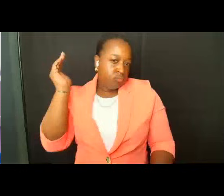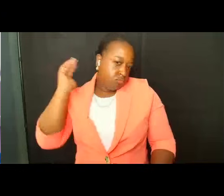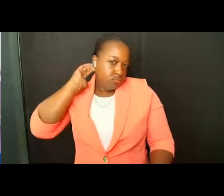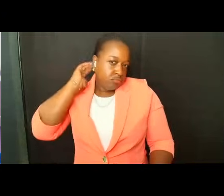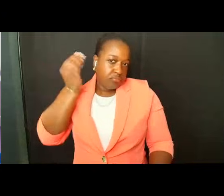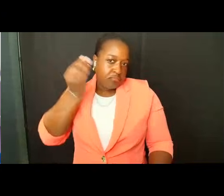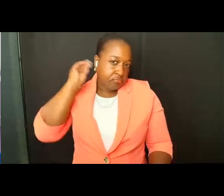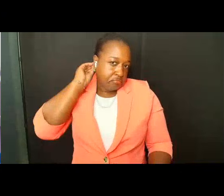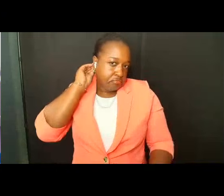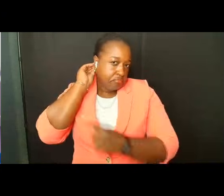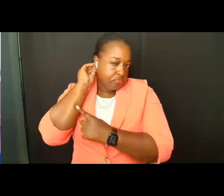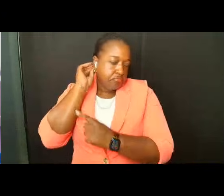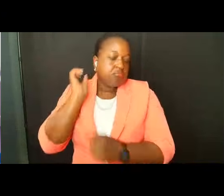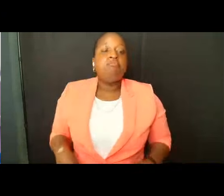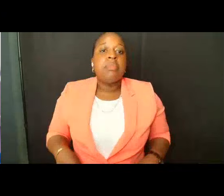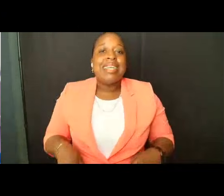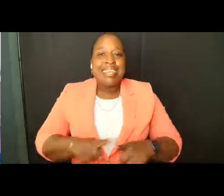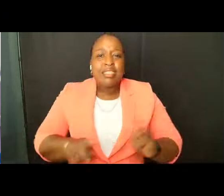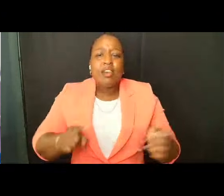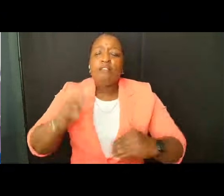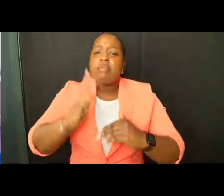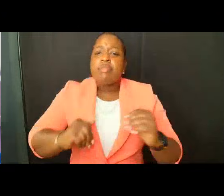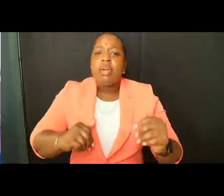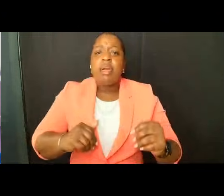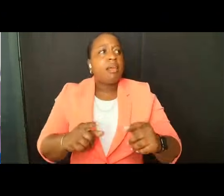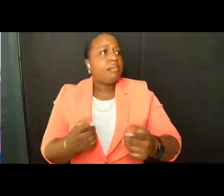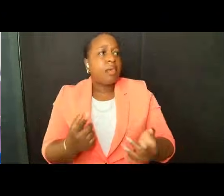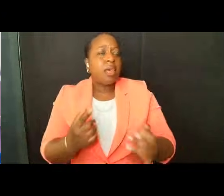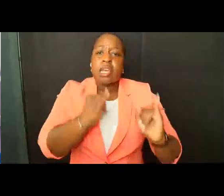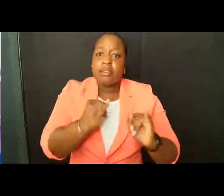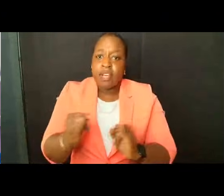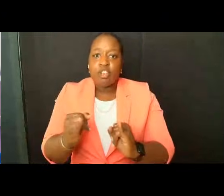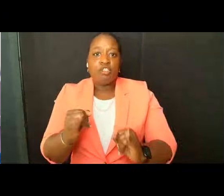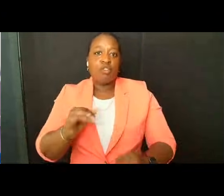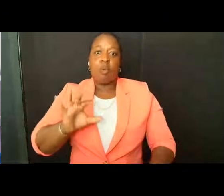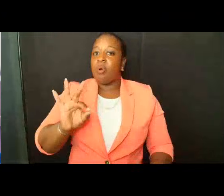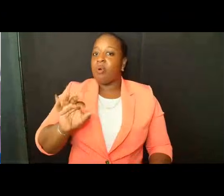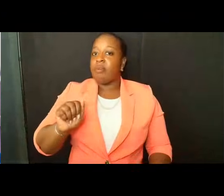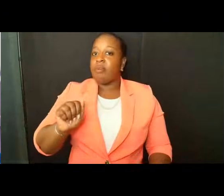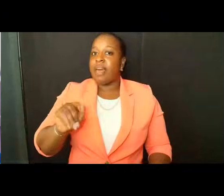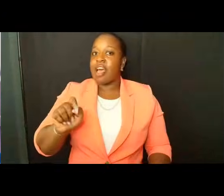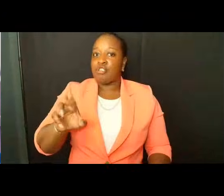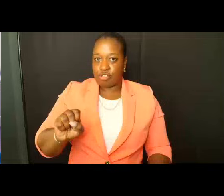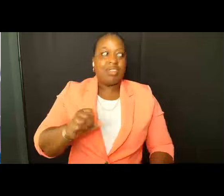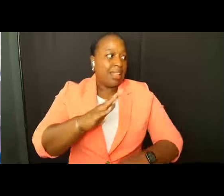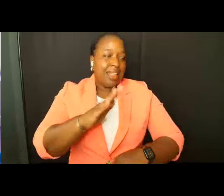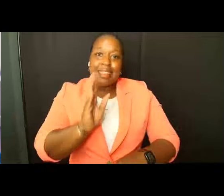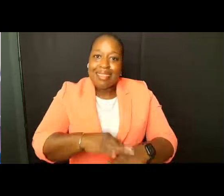than the individual factors that each patient has to think about as they go on this journey.